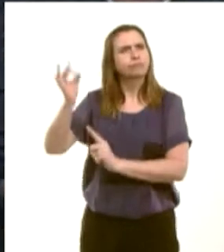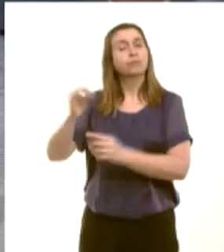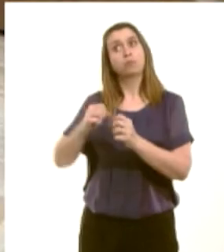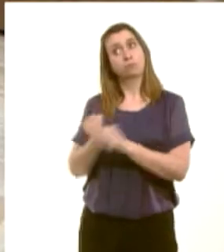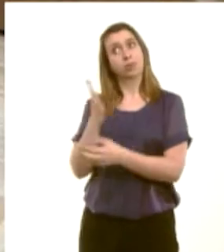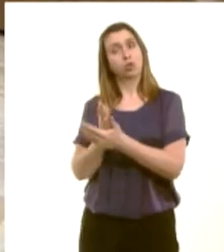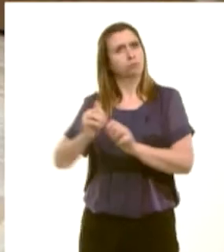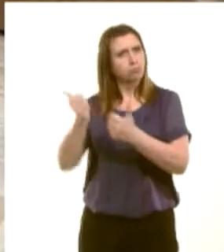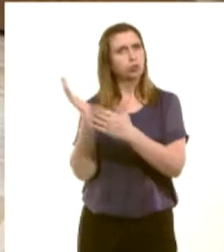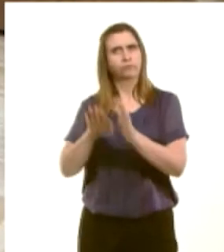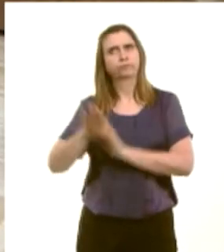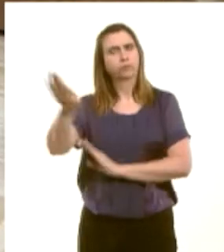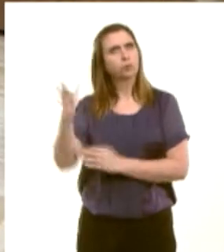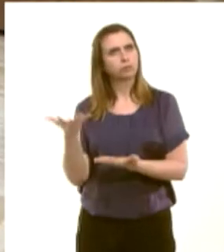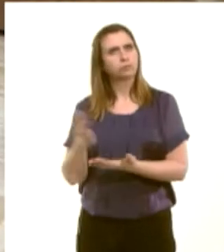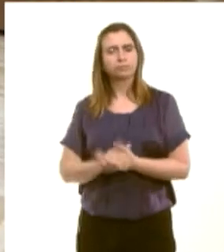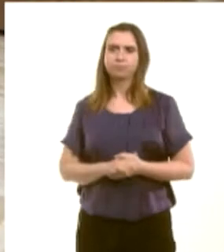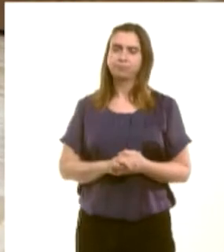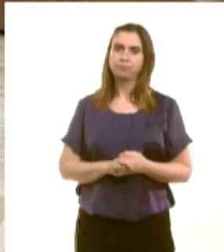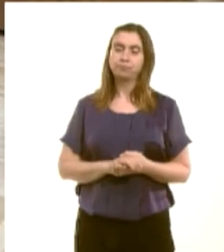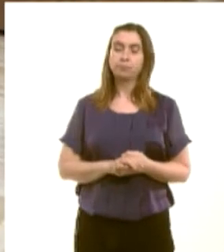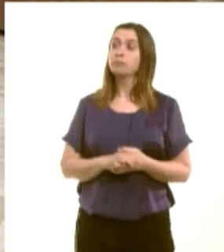Carwyn Jones: Well, two things: first of all, we expect, of course, the local health board